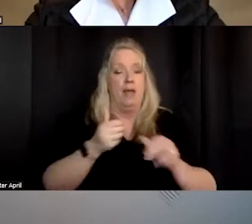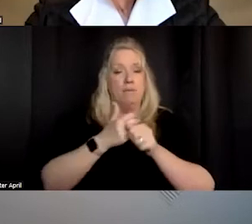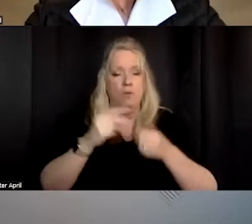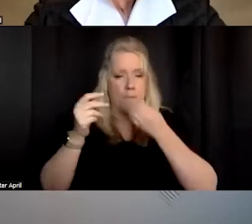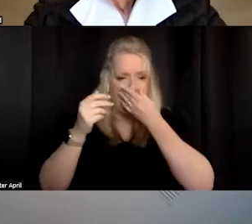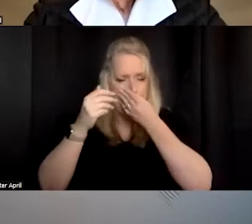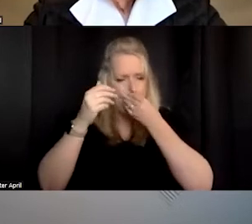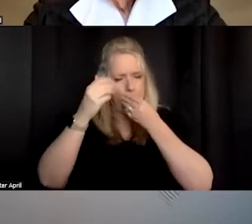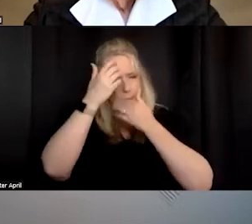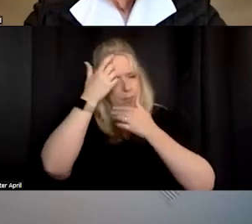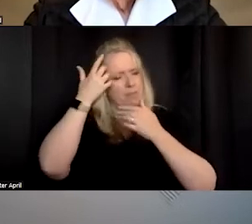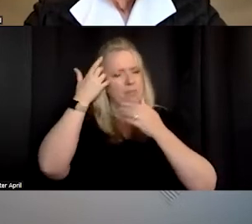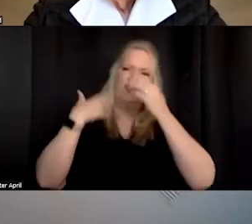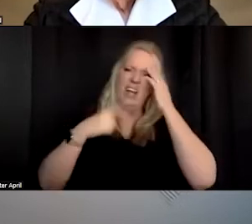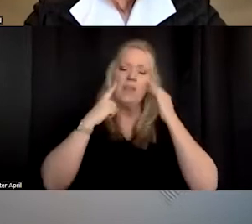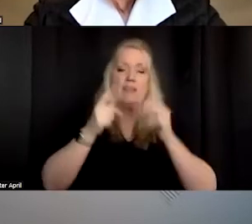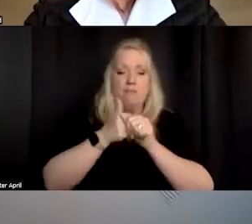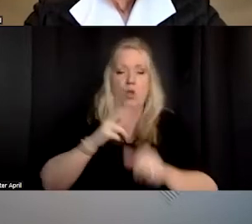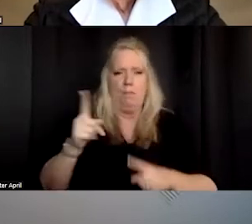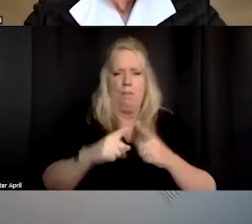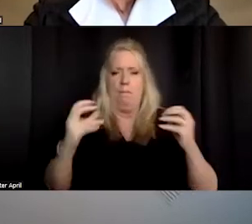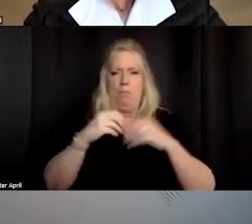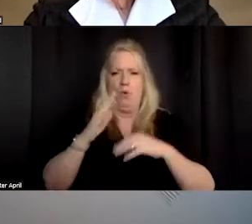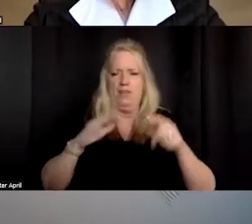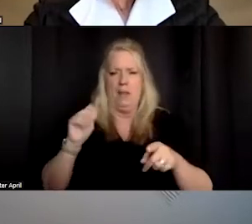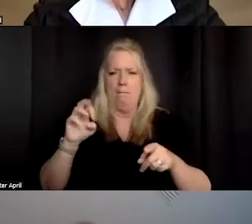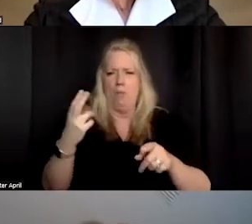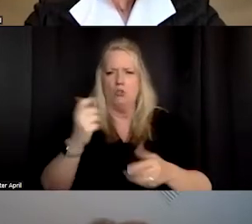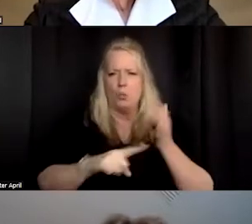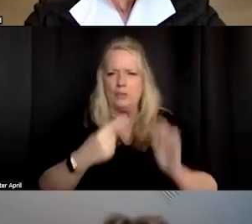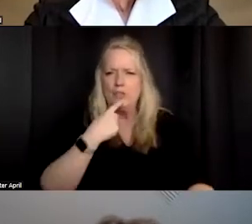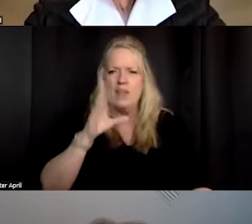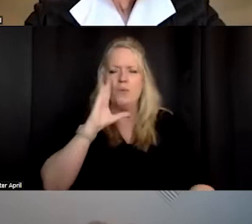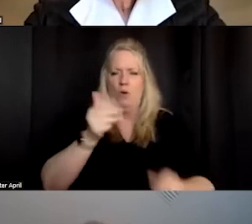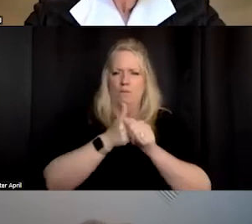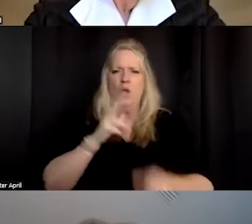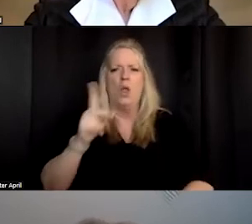I THINK A LOT MORE OFTEN THAN, THAN MARSHA SORT OF ALLUDED TO. THEY FOLLOW UP MOST OF THE QUAYLES